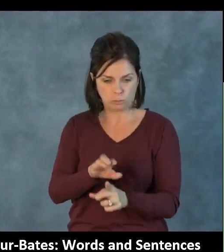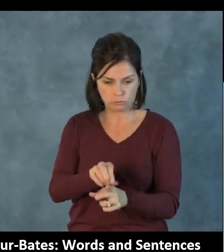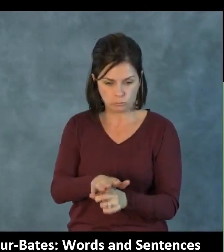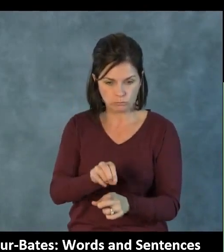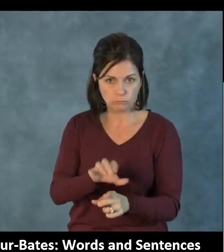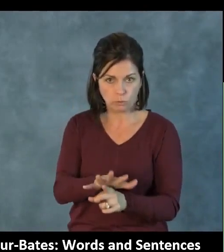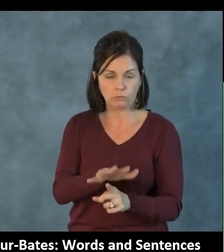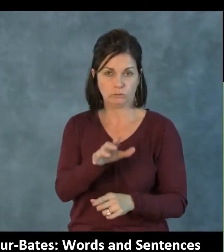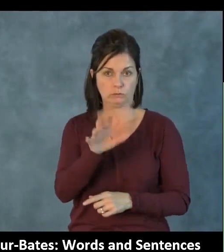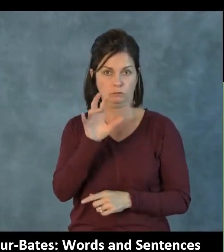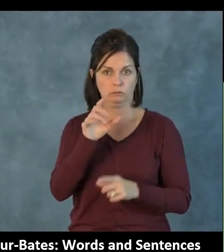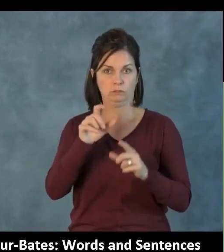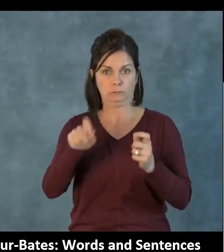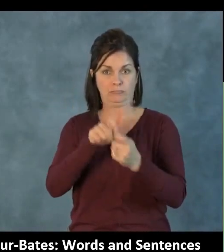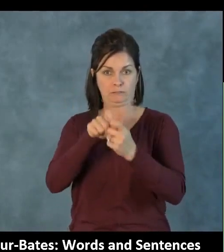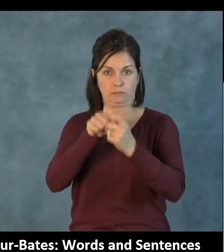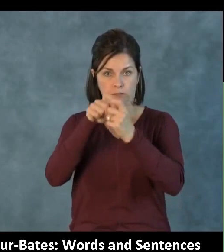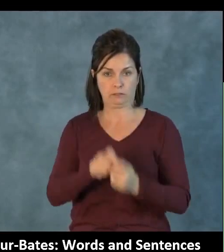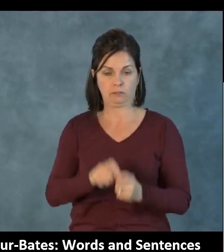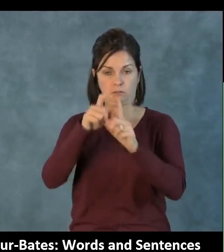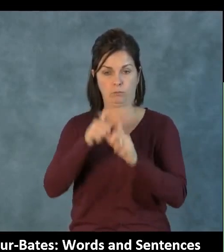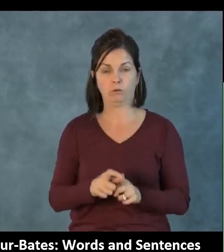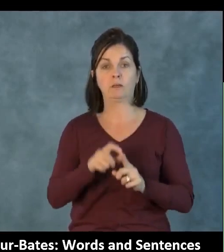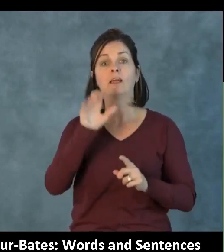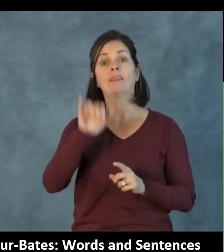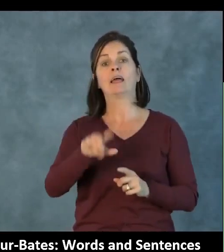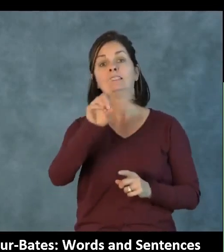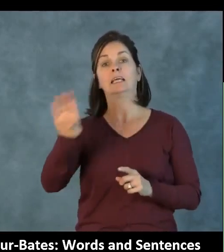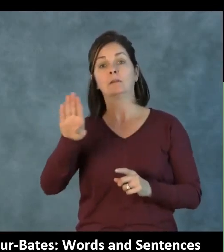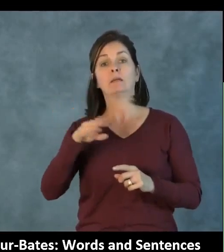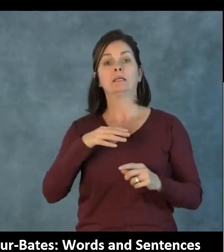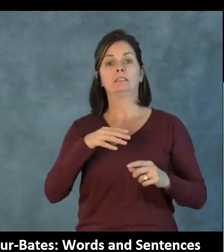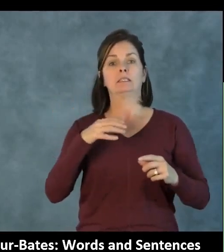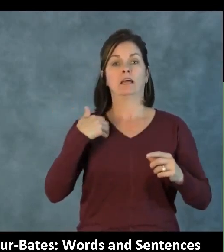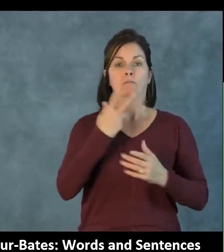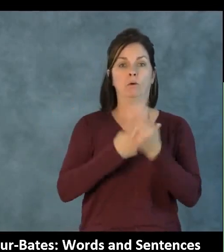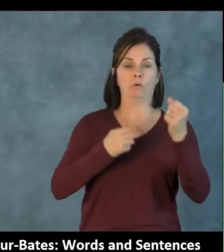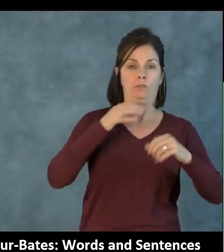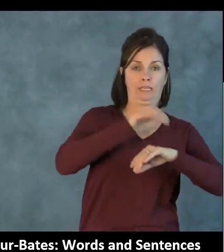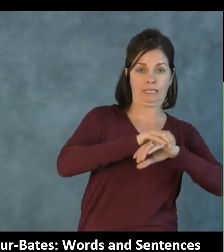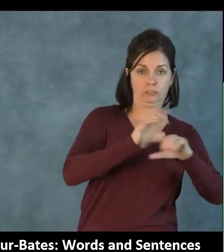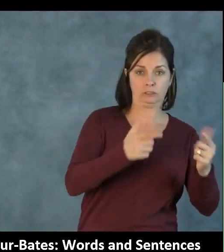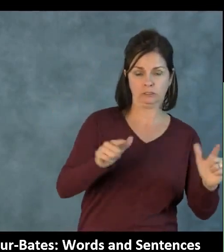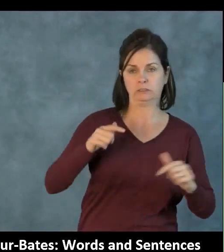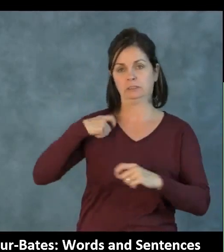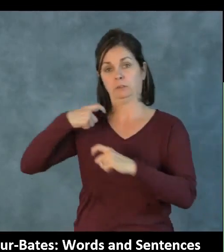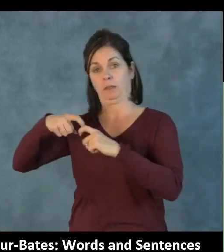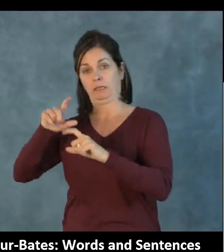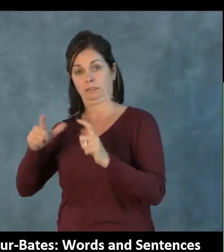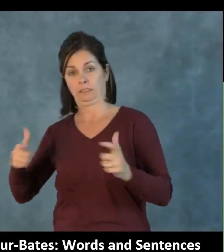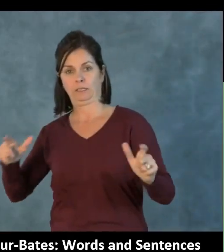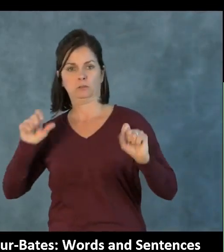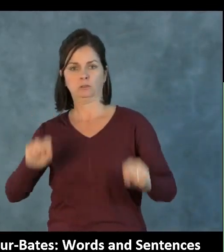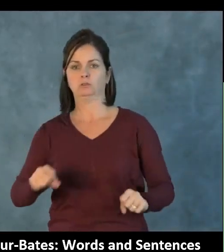to those words. The database is available in both English and in Spanish, so you can look up